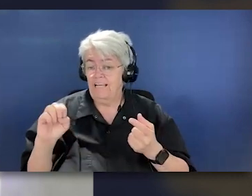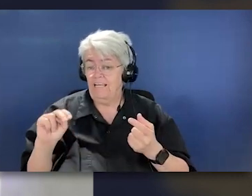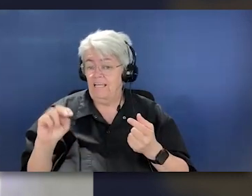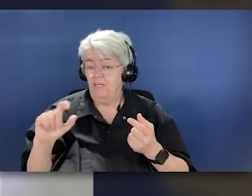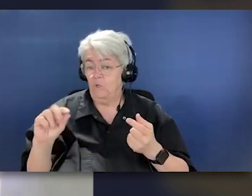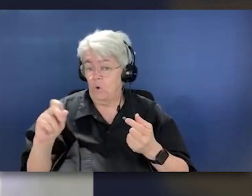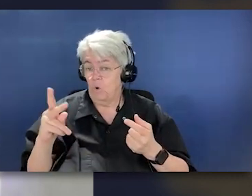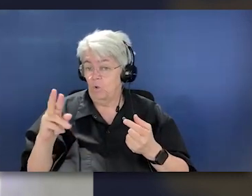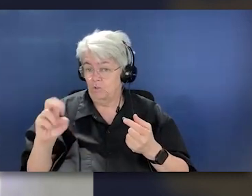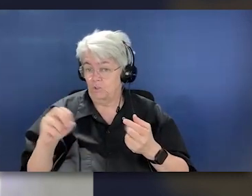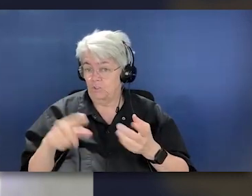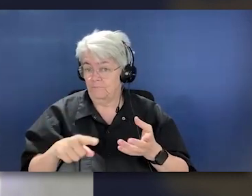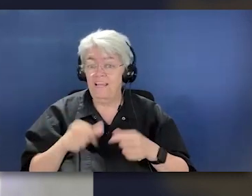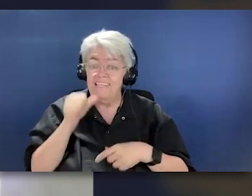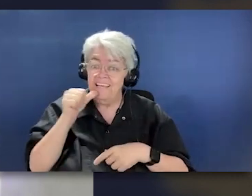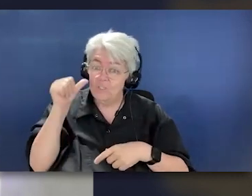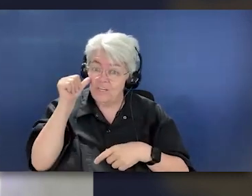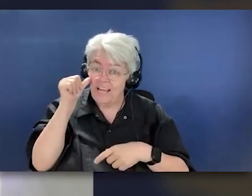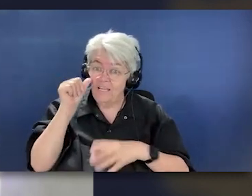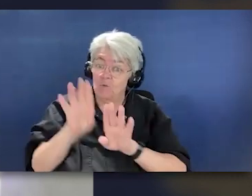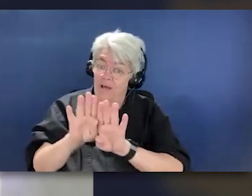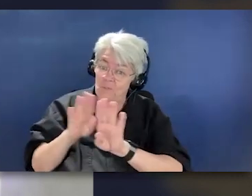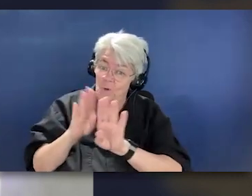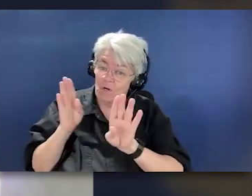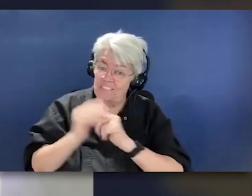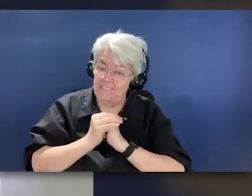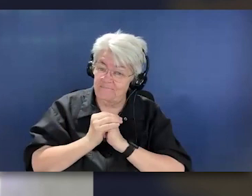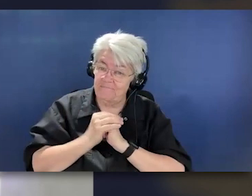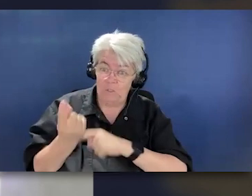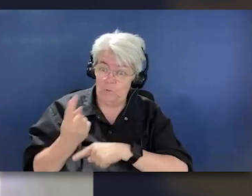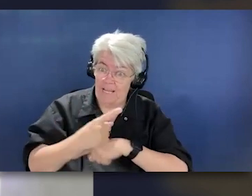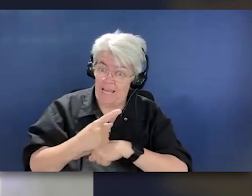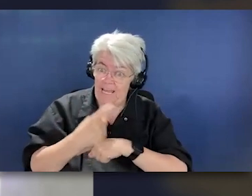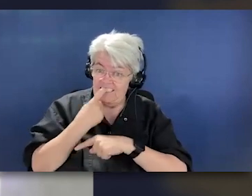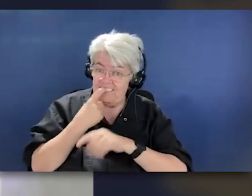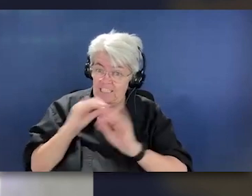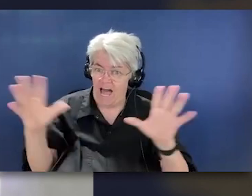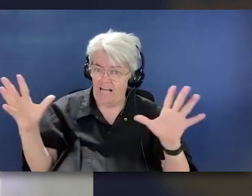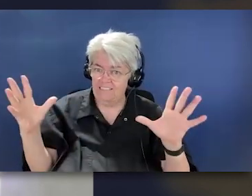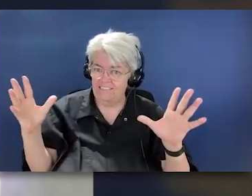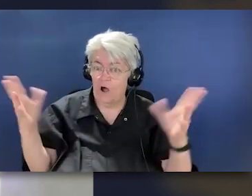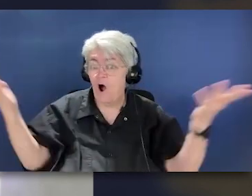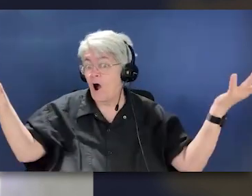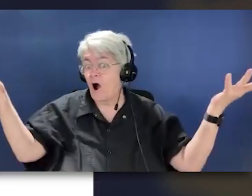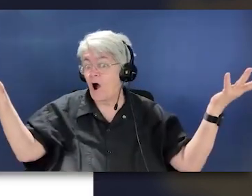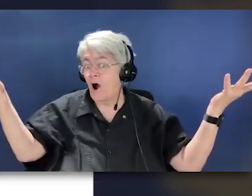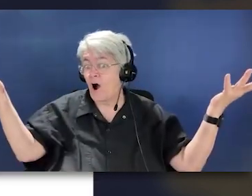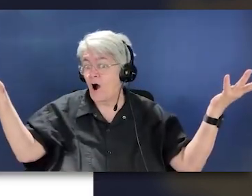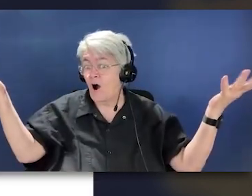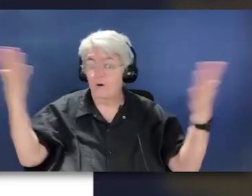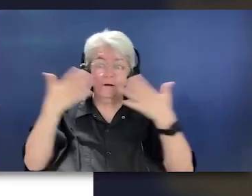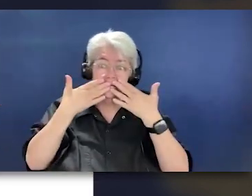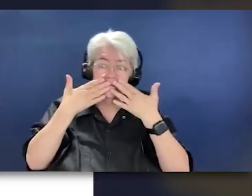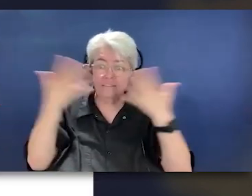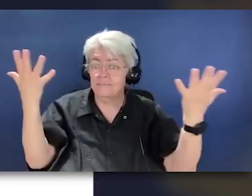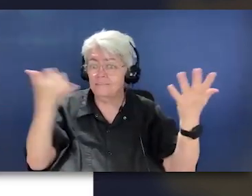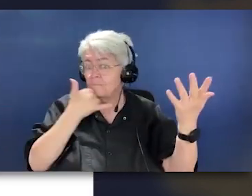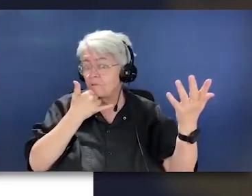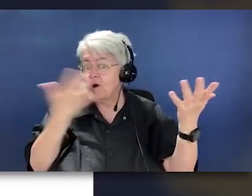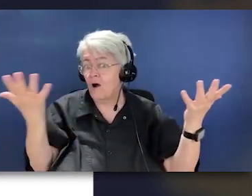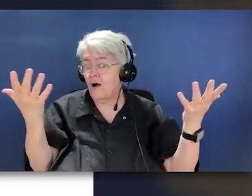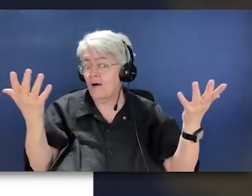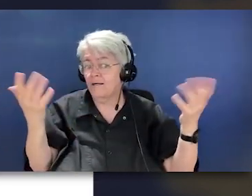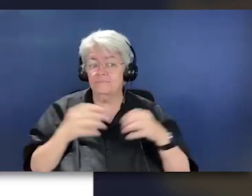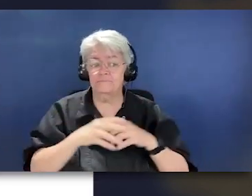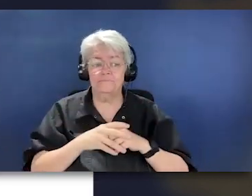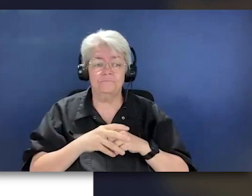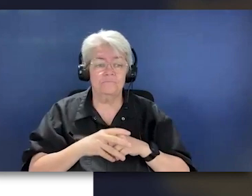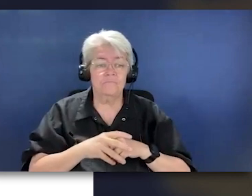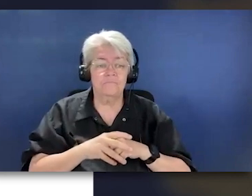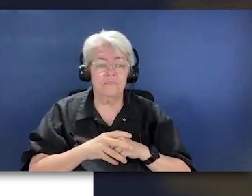yesterday you had doors; today they’re glass. Oh, whatever could be wrong? Basically,